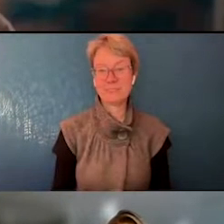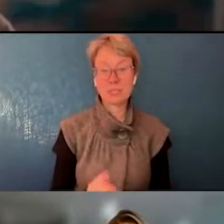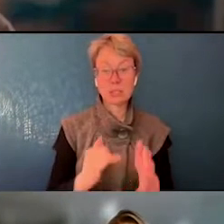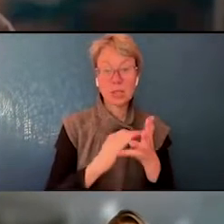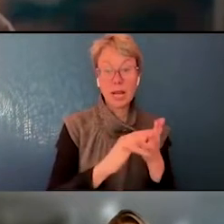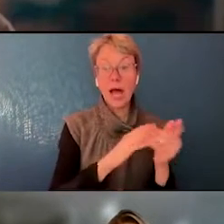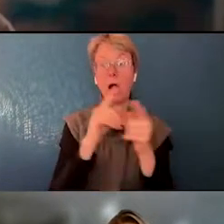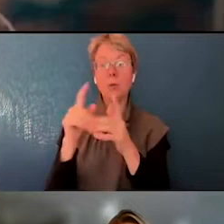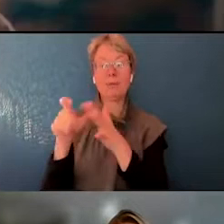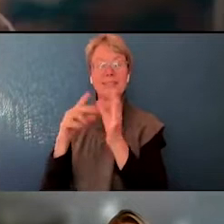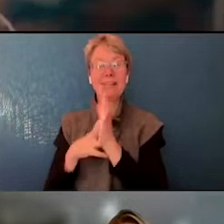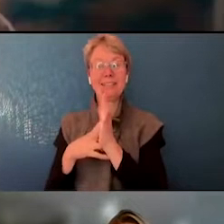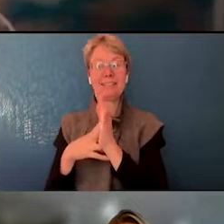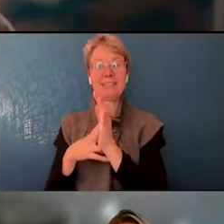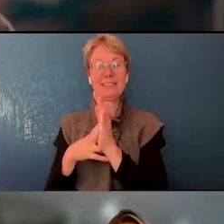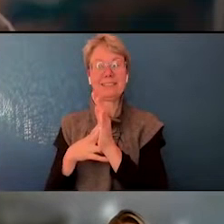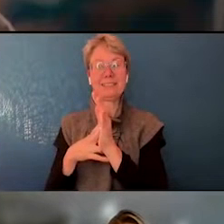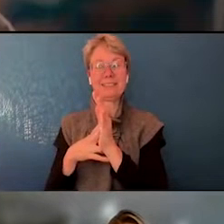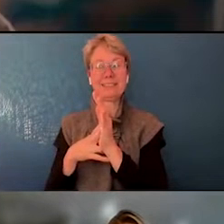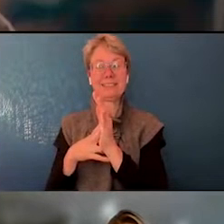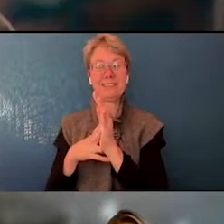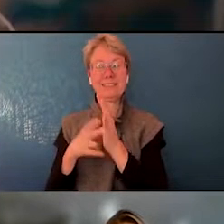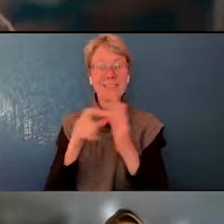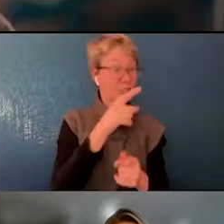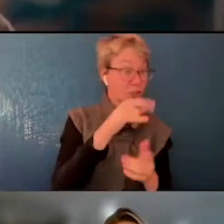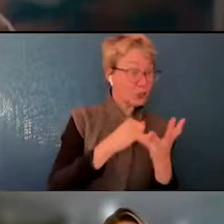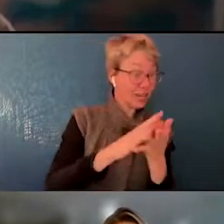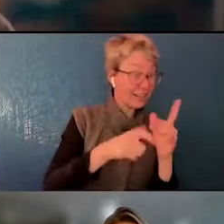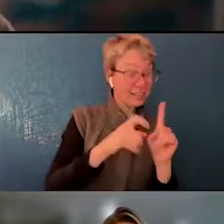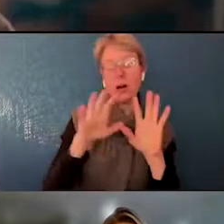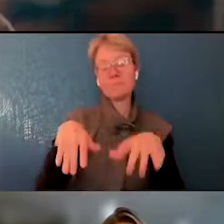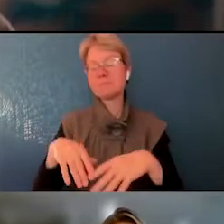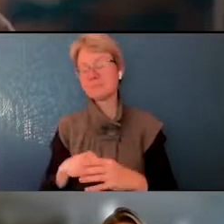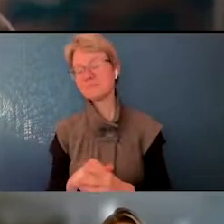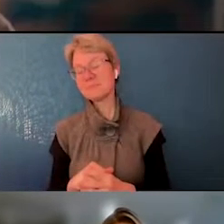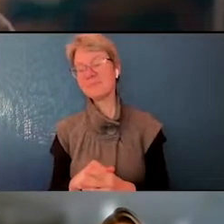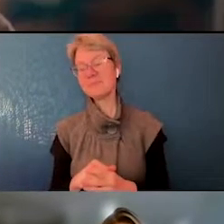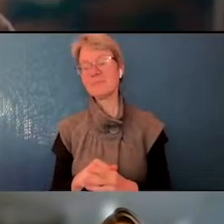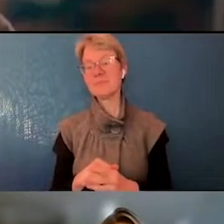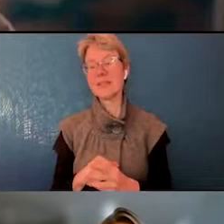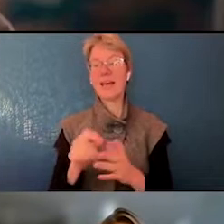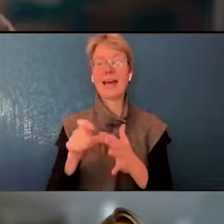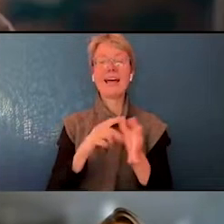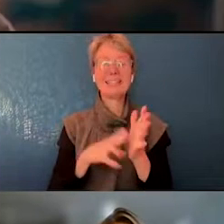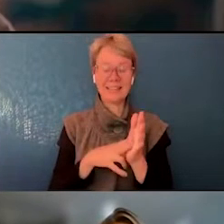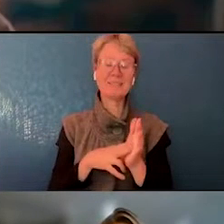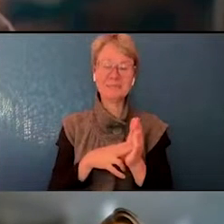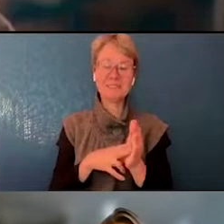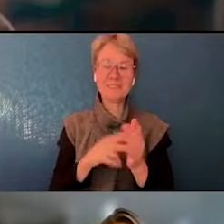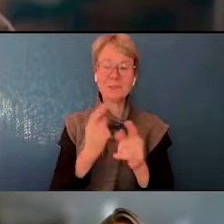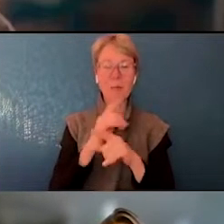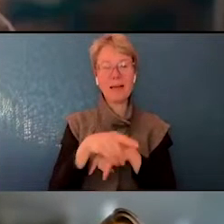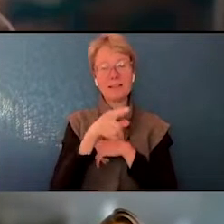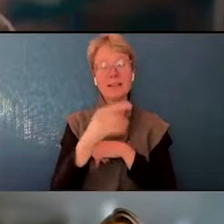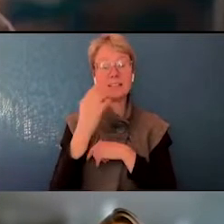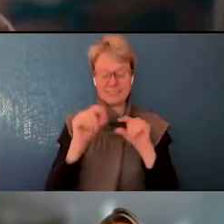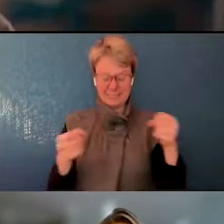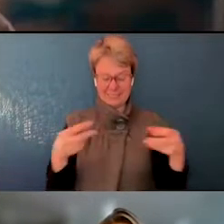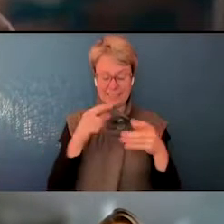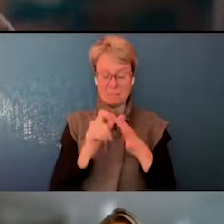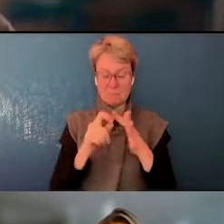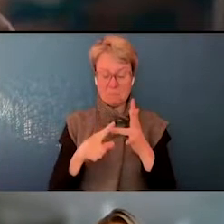next oh sorry sh no no just on that the concept of Pavo Losa so as a criminal defense lawyer